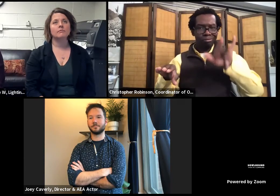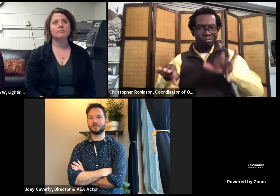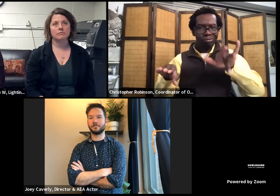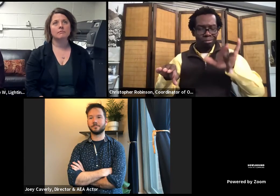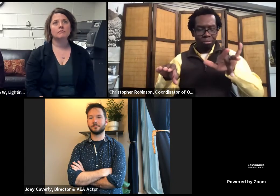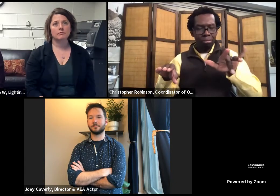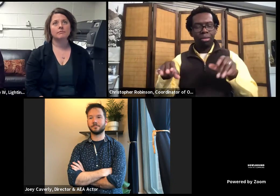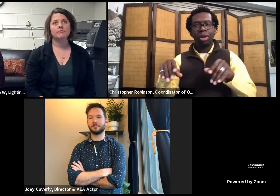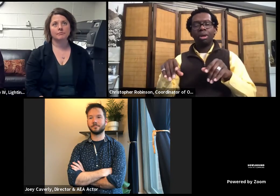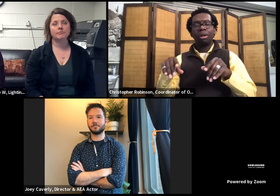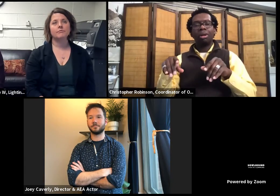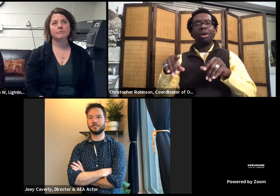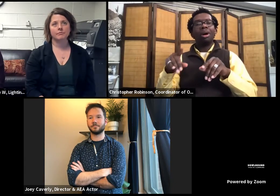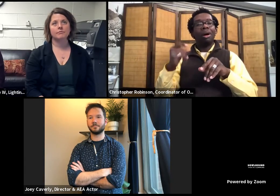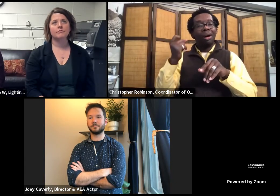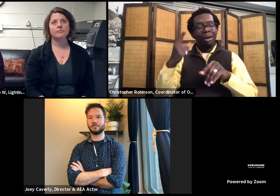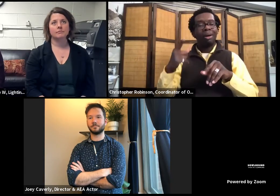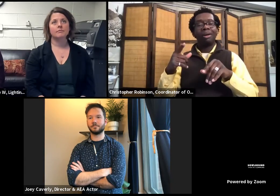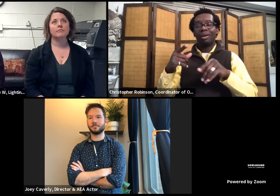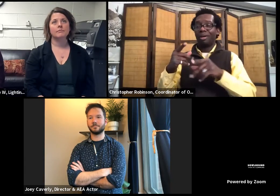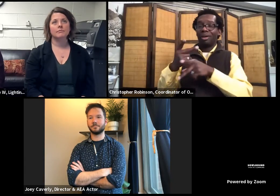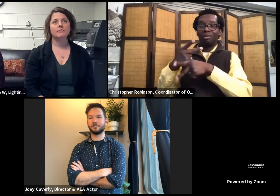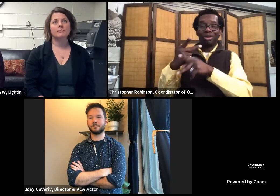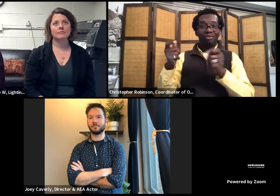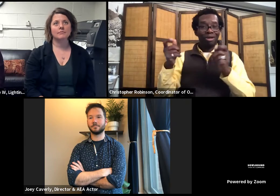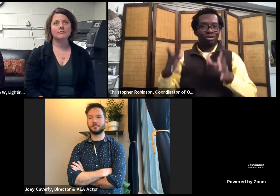having just a light switch next to the keyboard. I mean, it would be that simple.